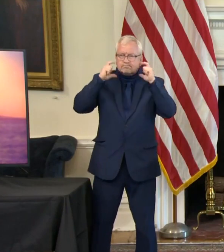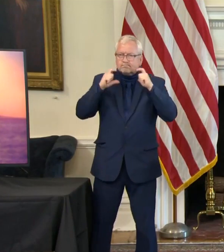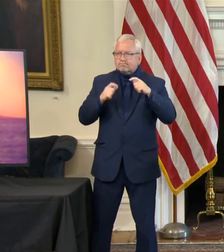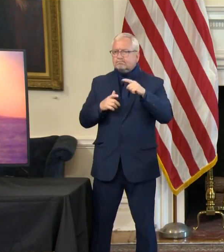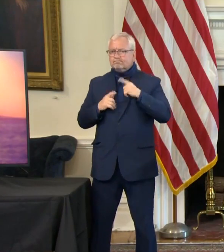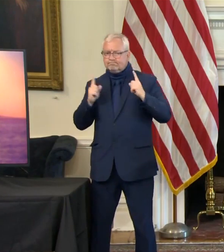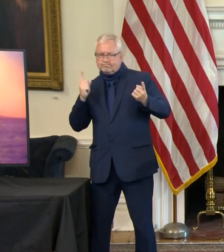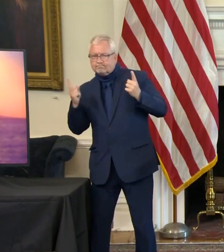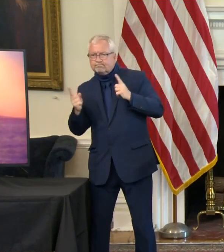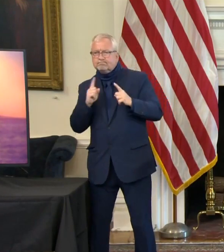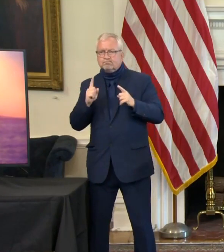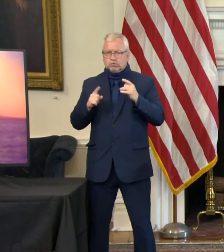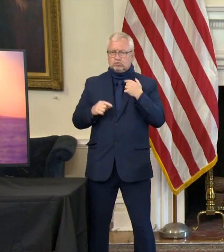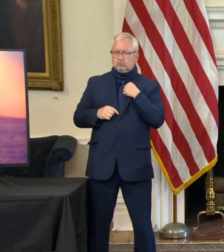THEY ARE BEING CAREFUL.